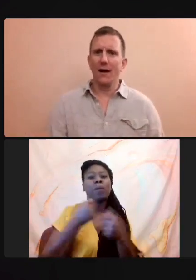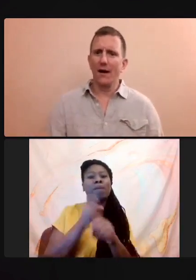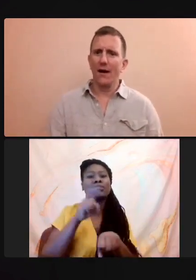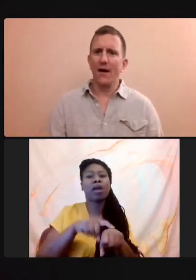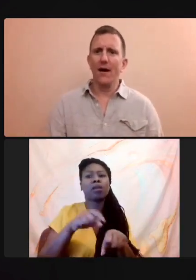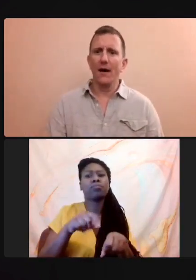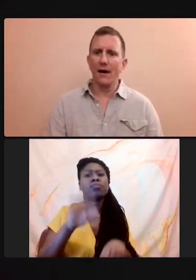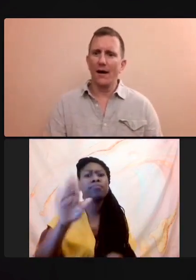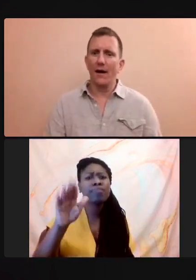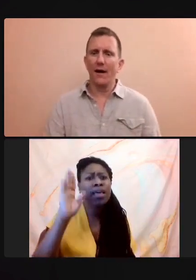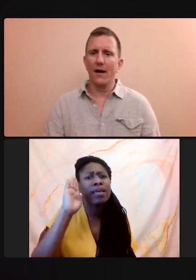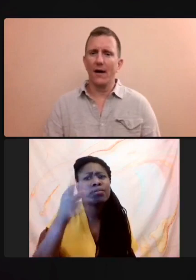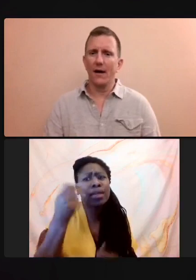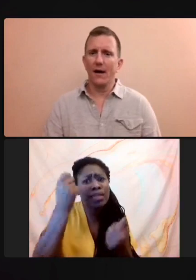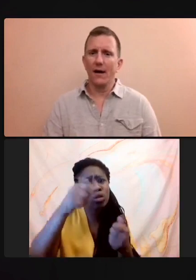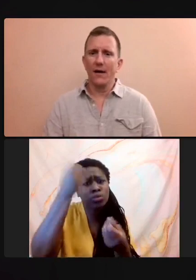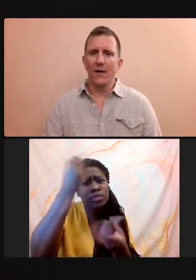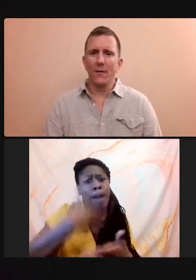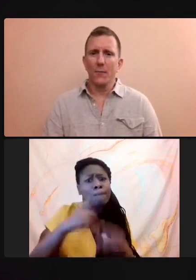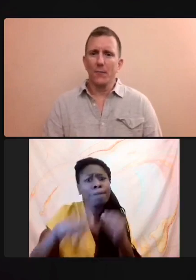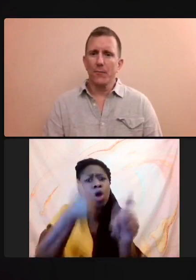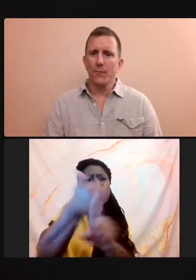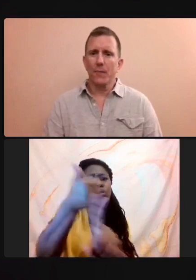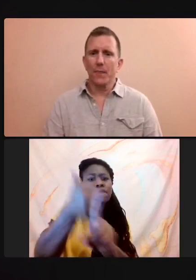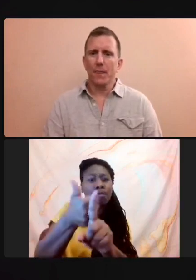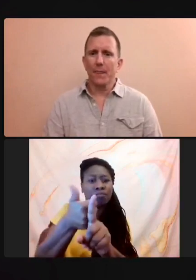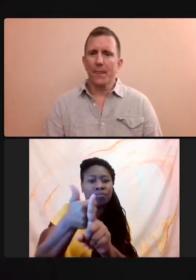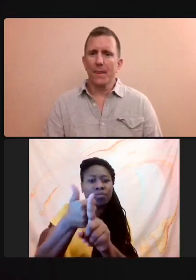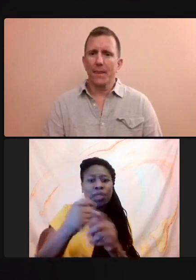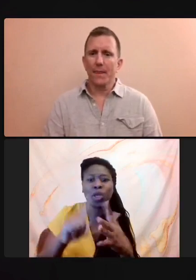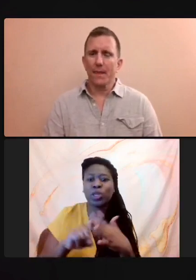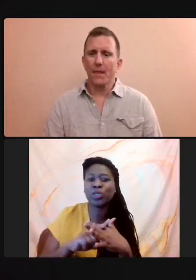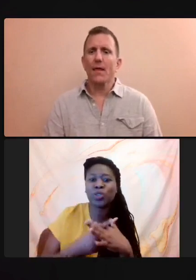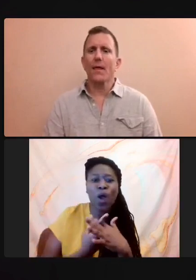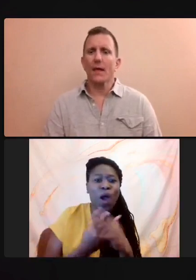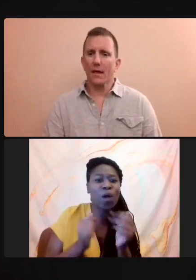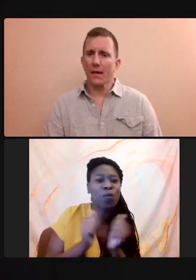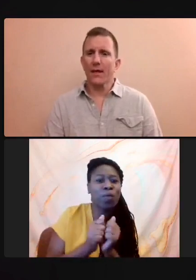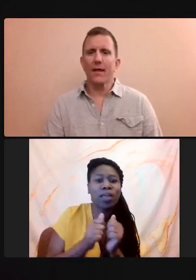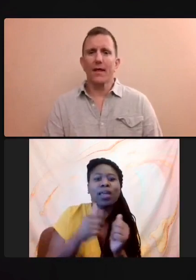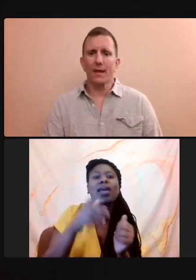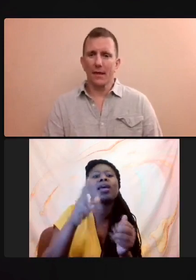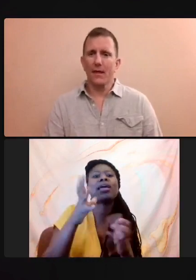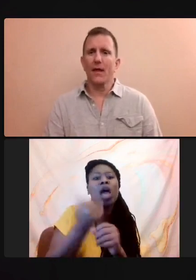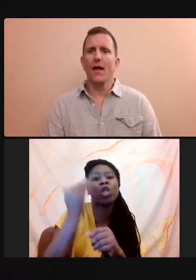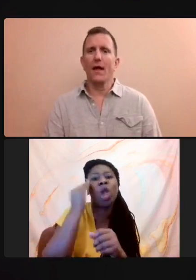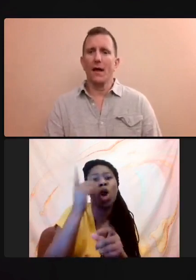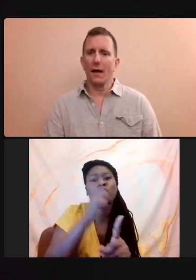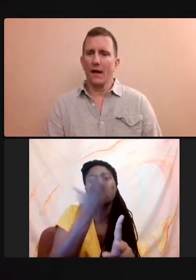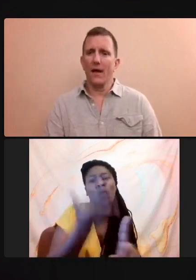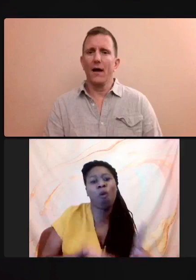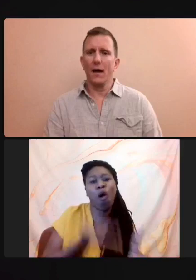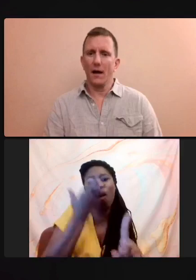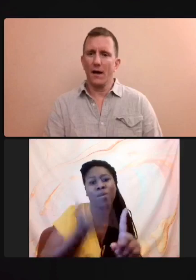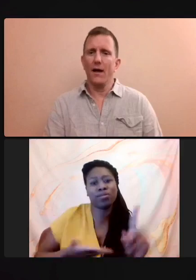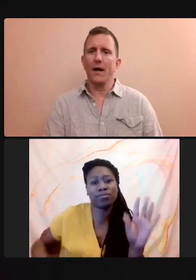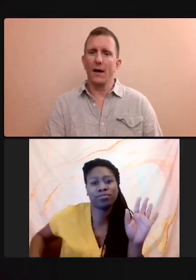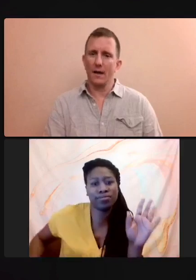It's like, how can we encourage them to get out of their shell? And at the same time, I feel a little bit exhausted with, you know, like,